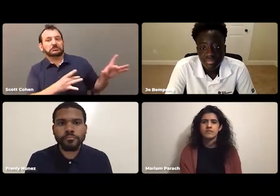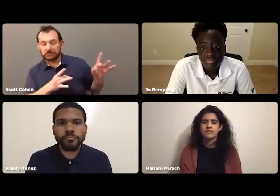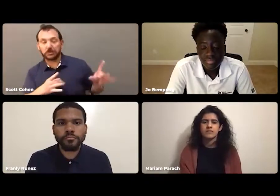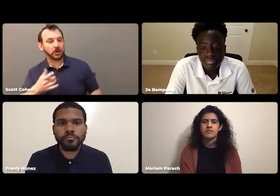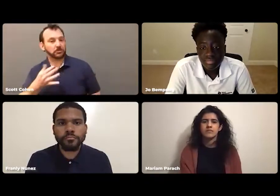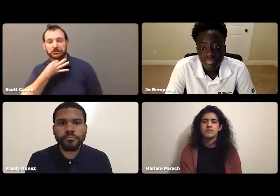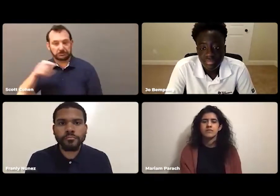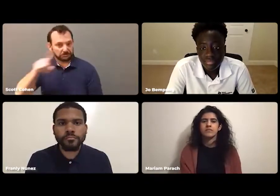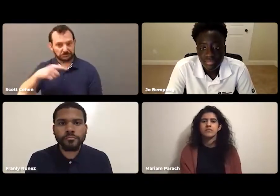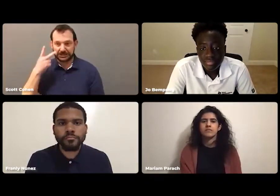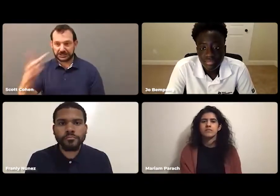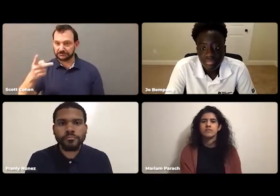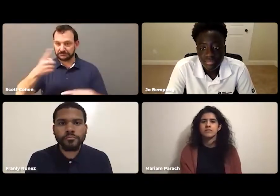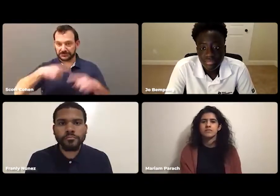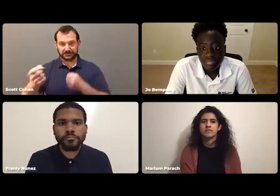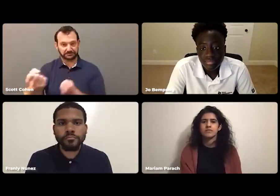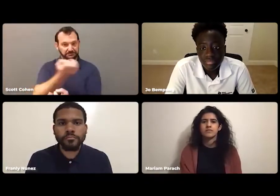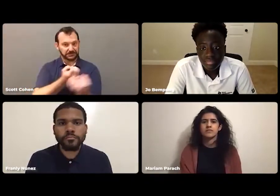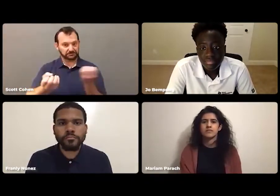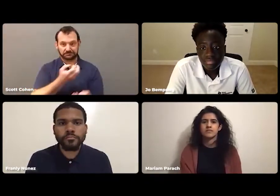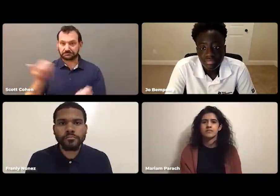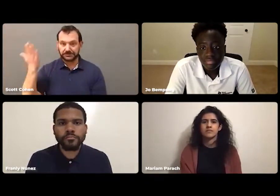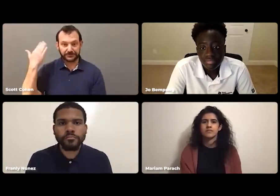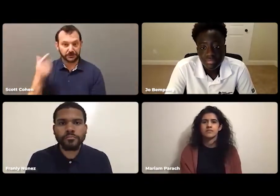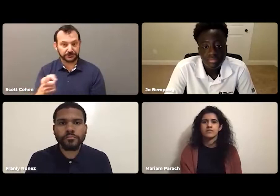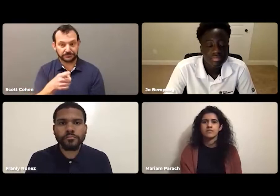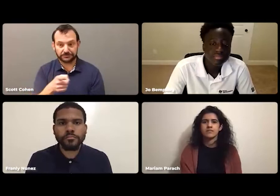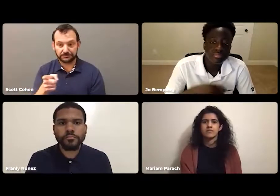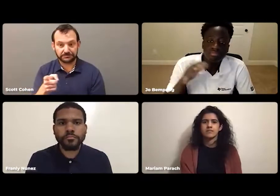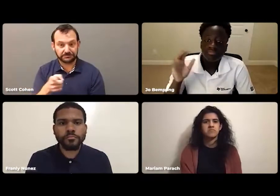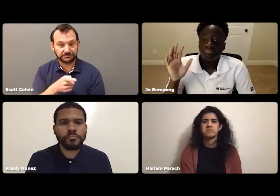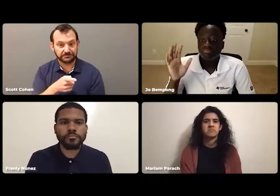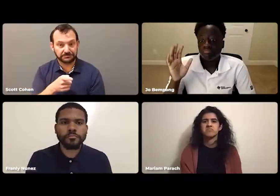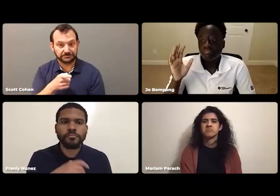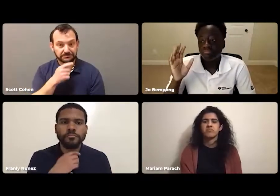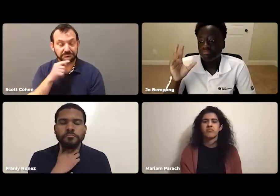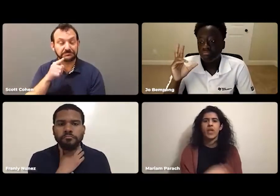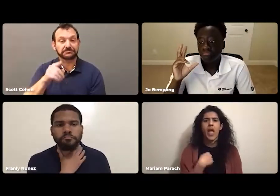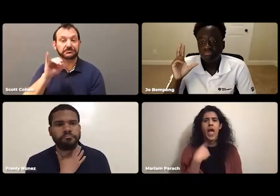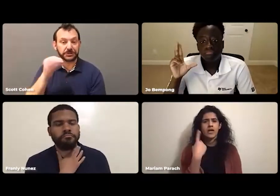Some folks in the United States are using it now. Anyone else seen that sign before?